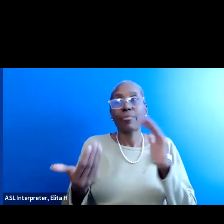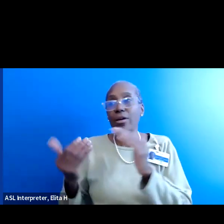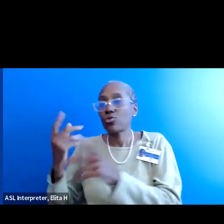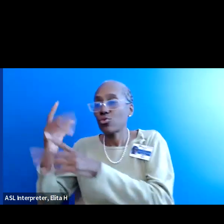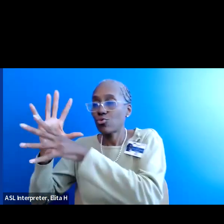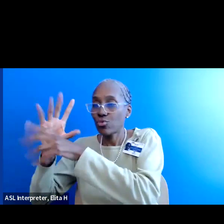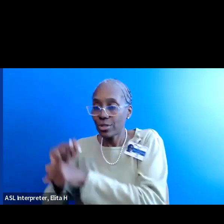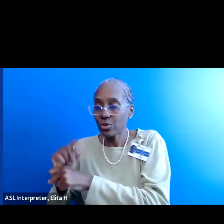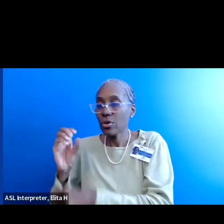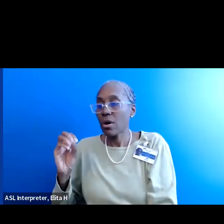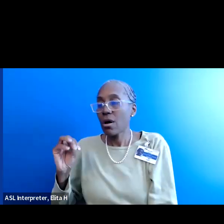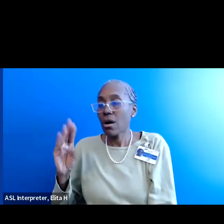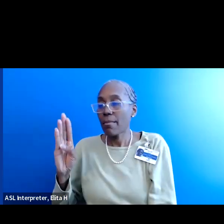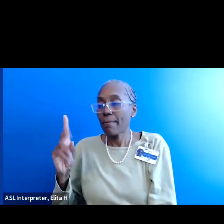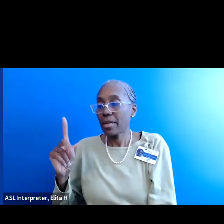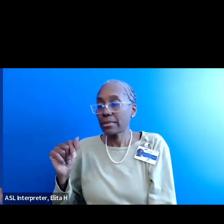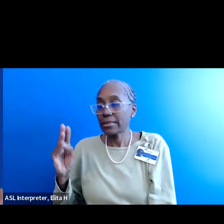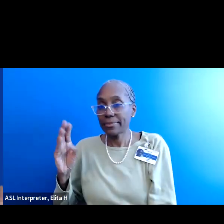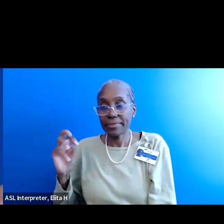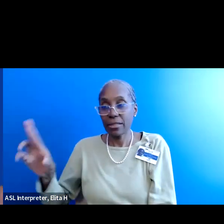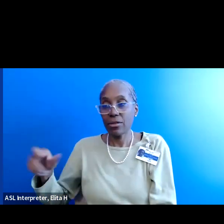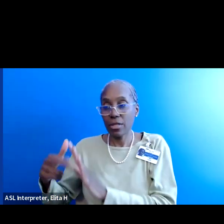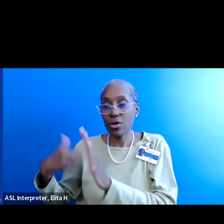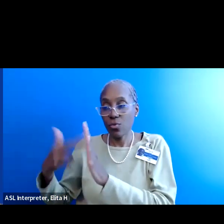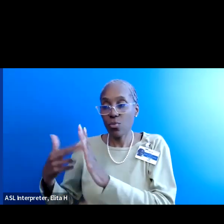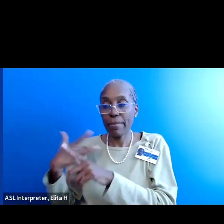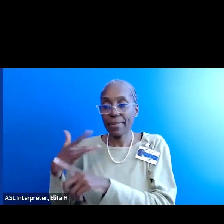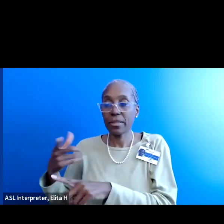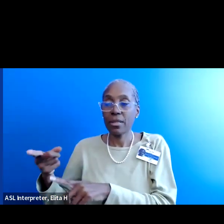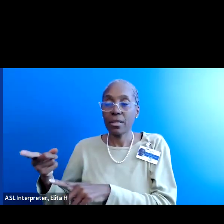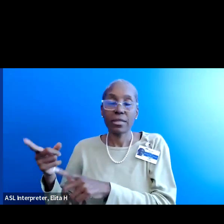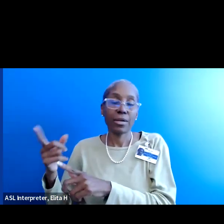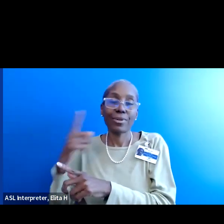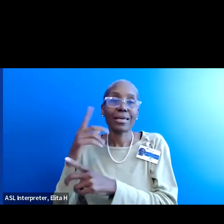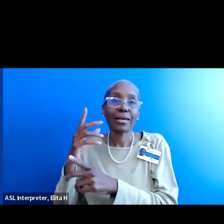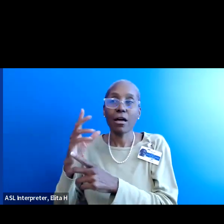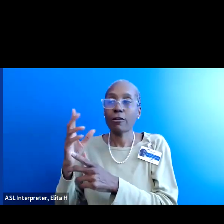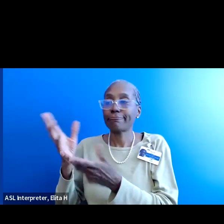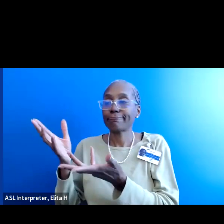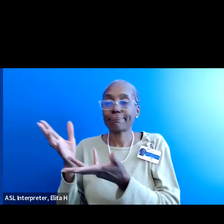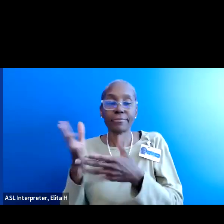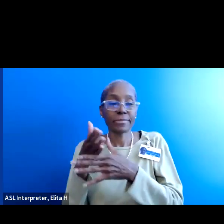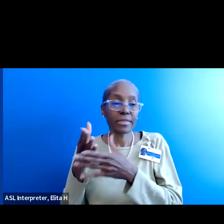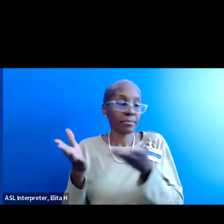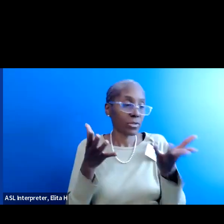role, the traditional ombudsman role would almost serve as a mediator between a citizen and the government.